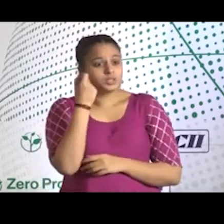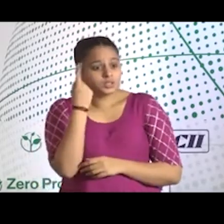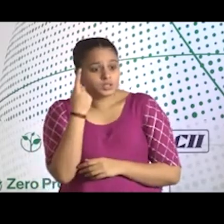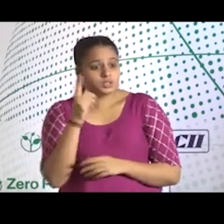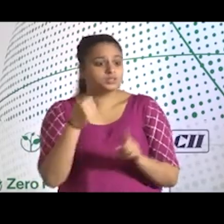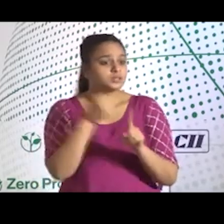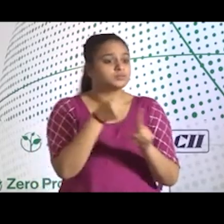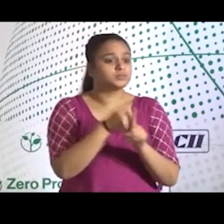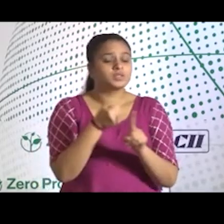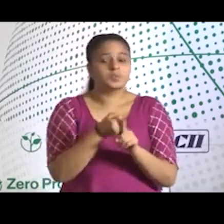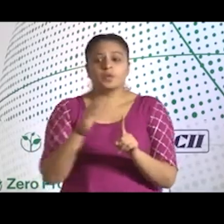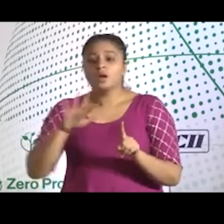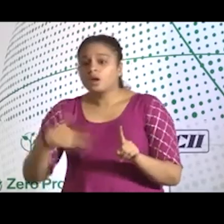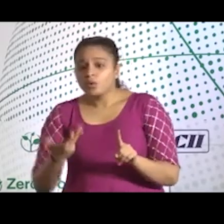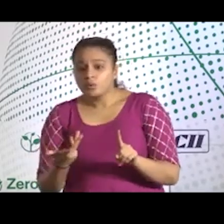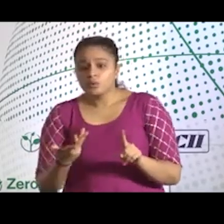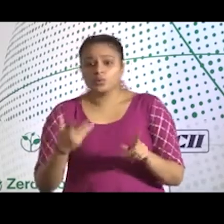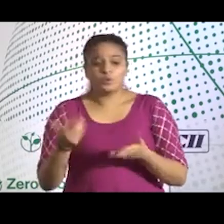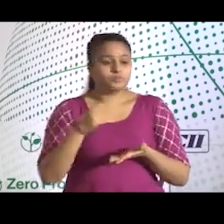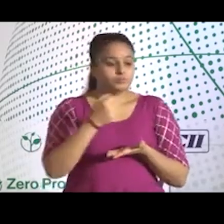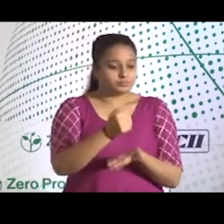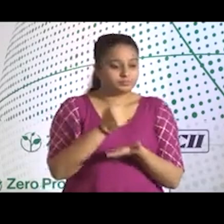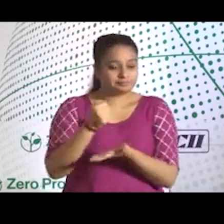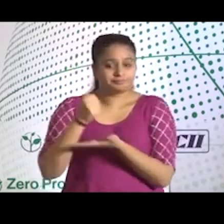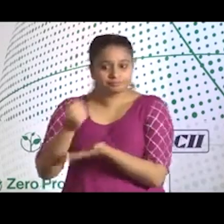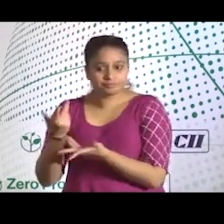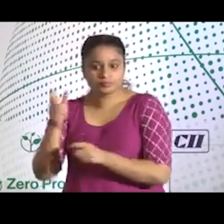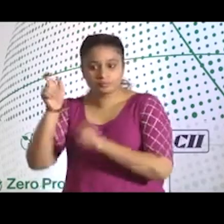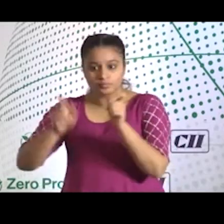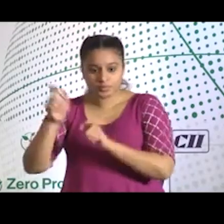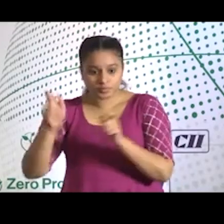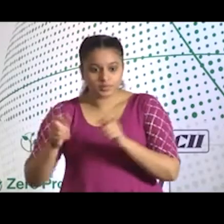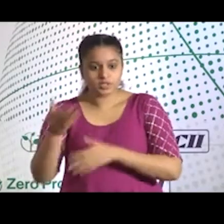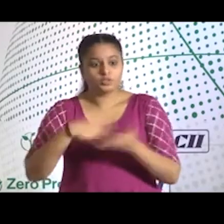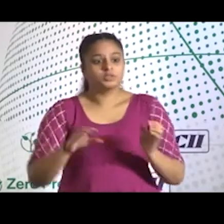to look for as an investor and as somebody who works with startups.